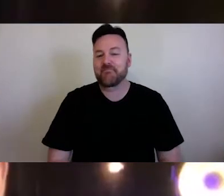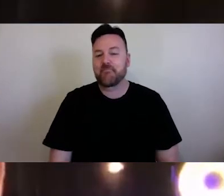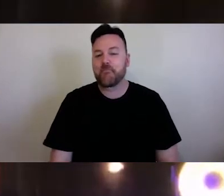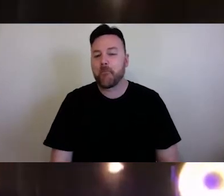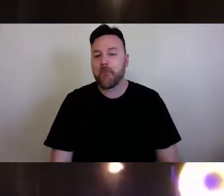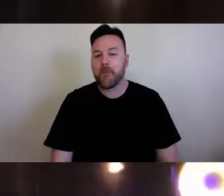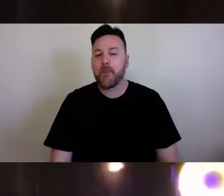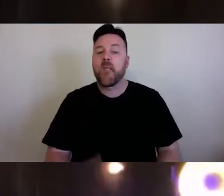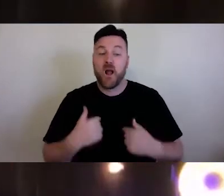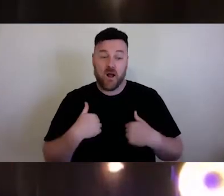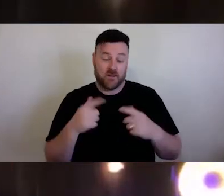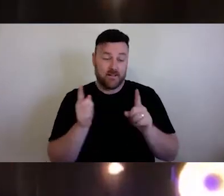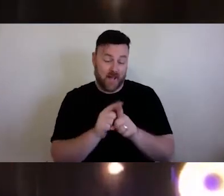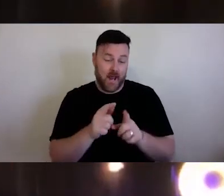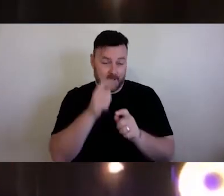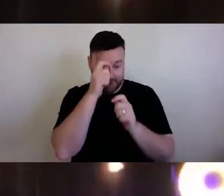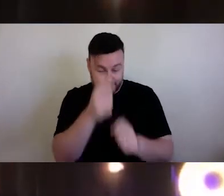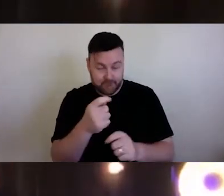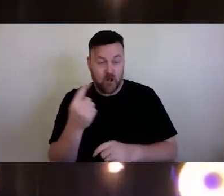acknowledge the traditional owners of the land I'm on today as well